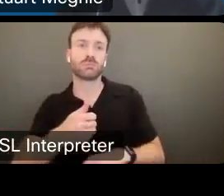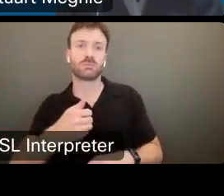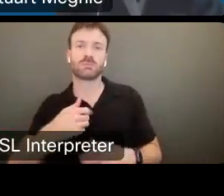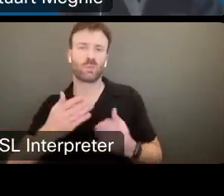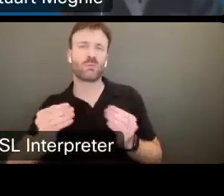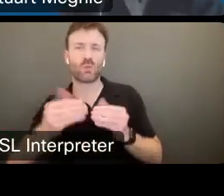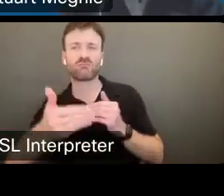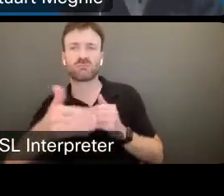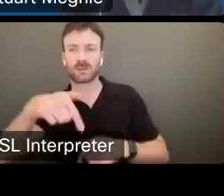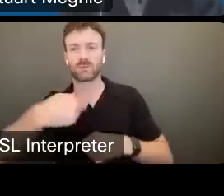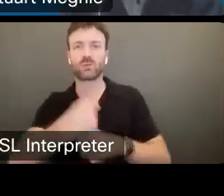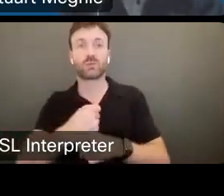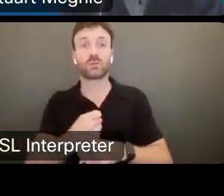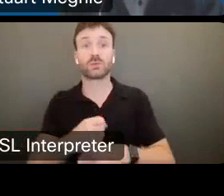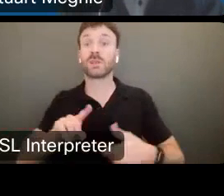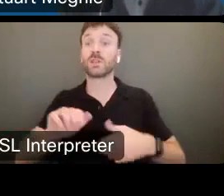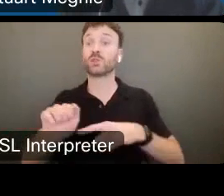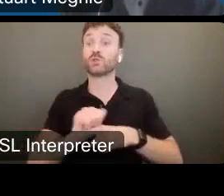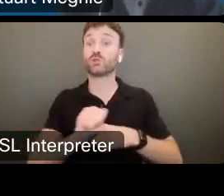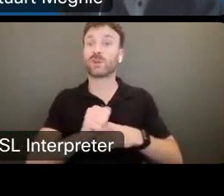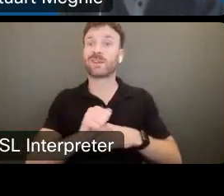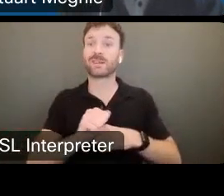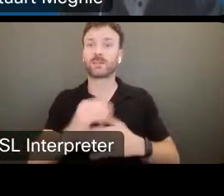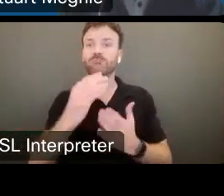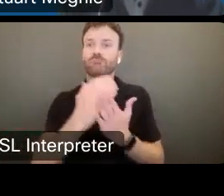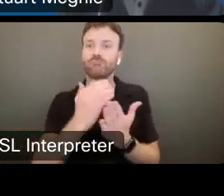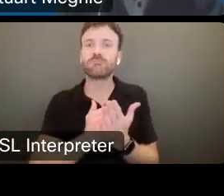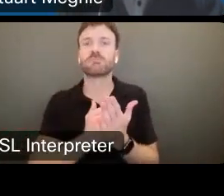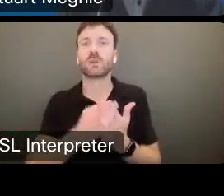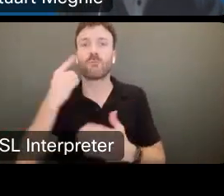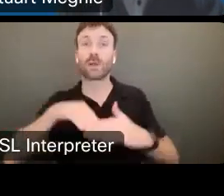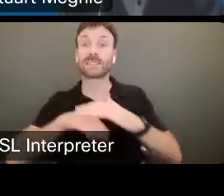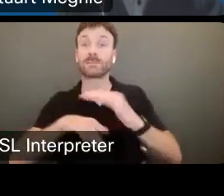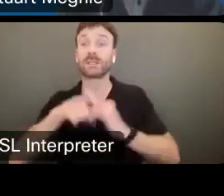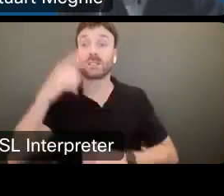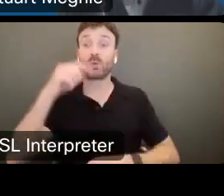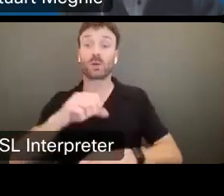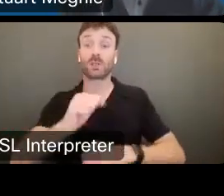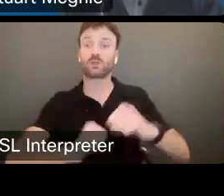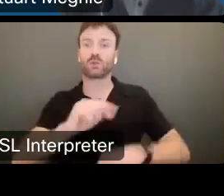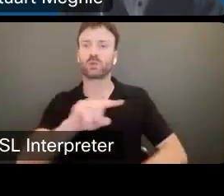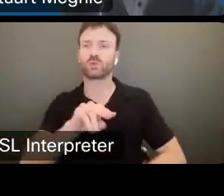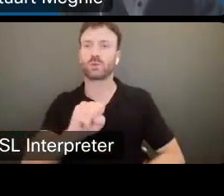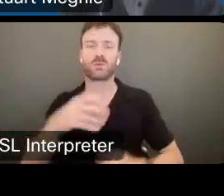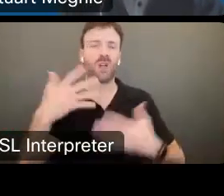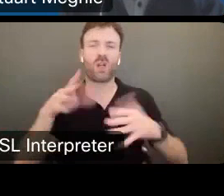So training modules on accessibility needs in construction work zones have already been rolled out to internal staff.